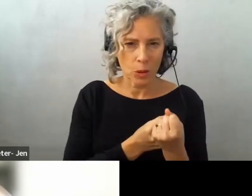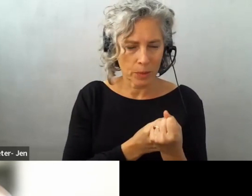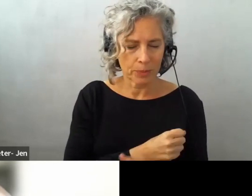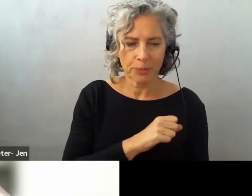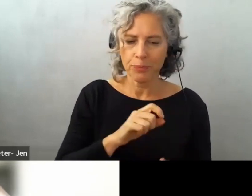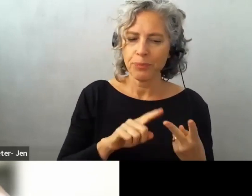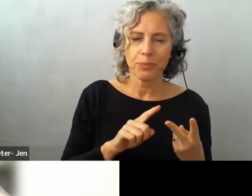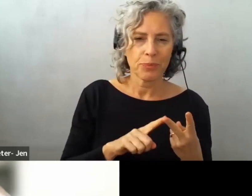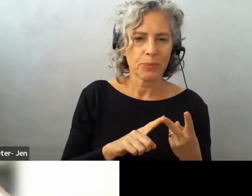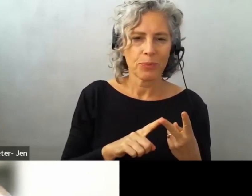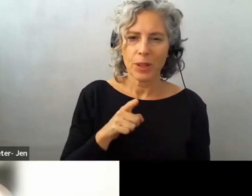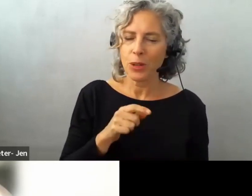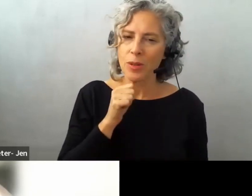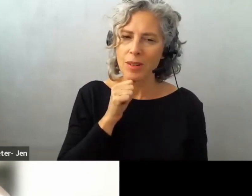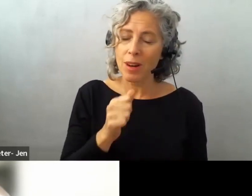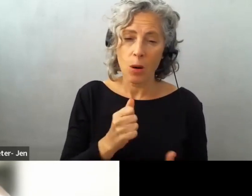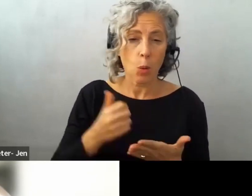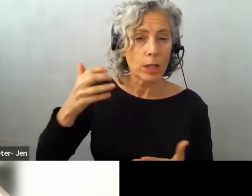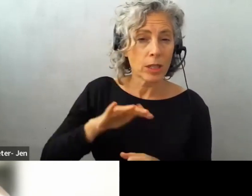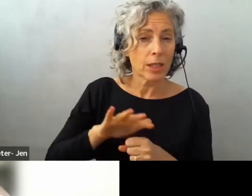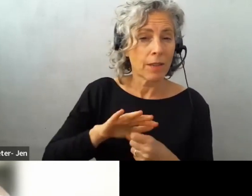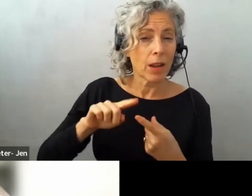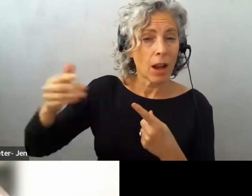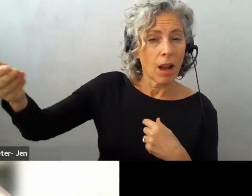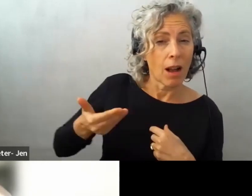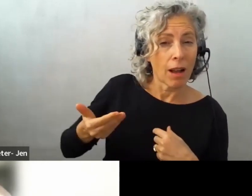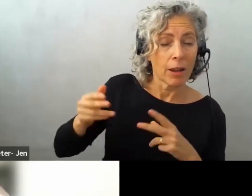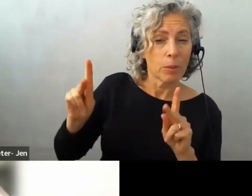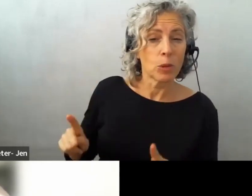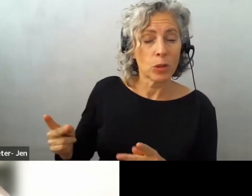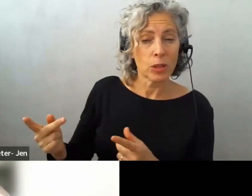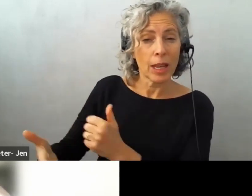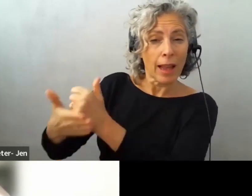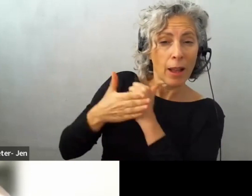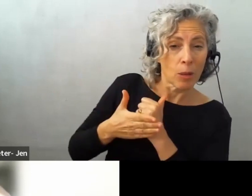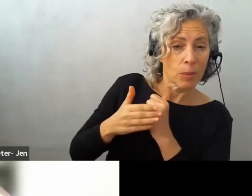And you are not rich enough to hire somebody to come over and help you with taking help you